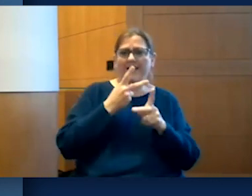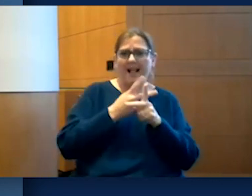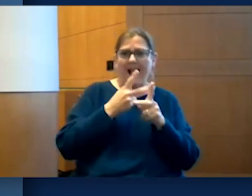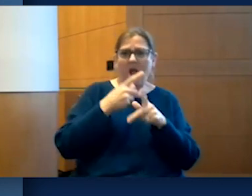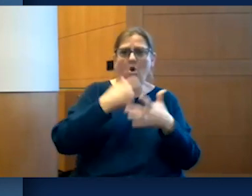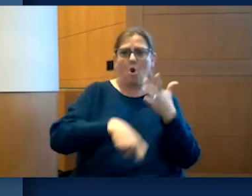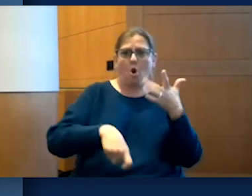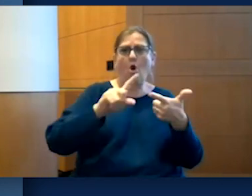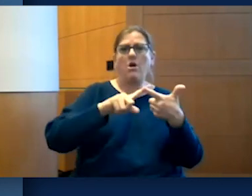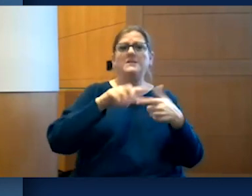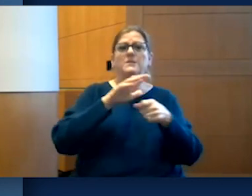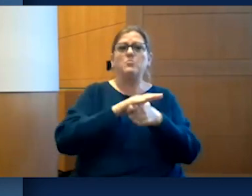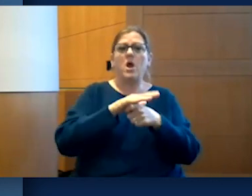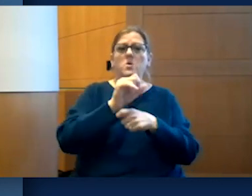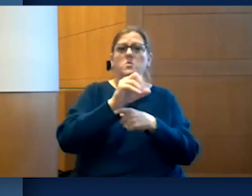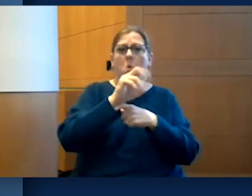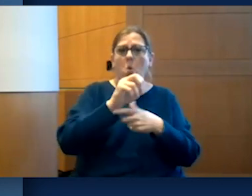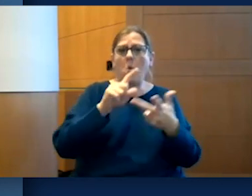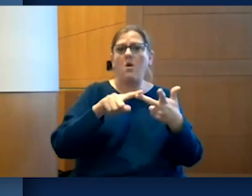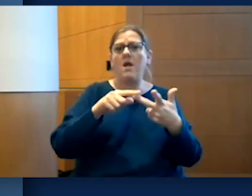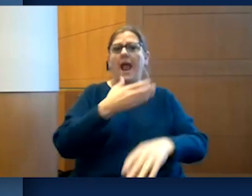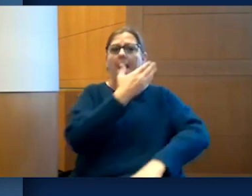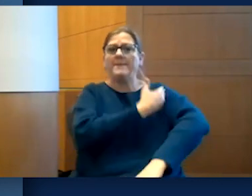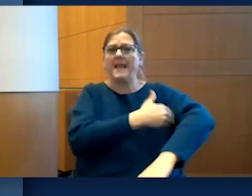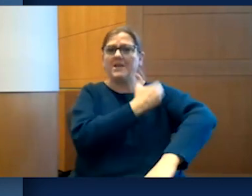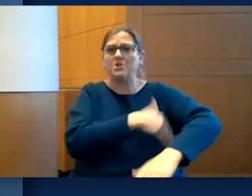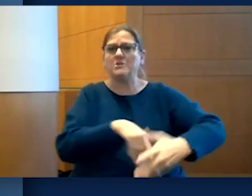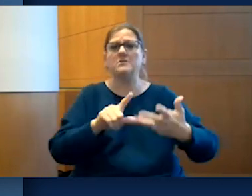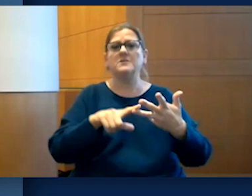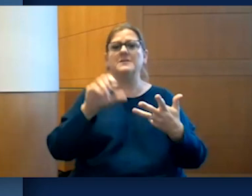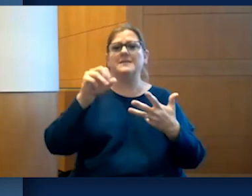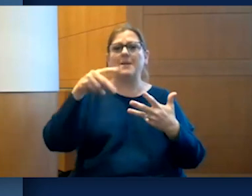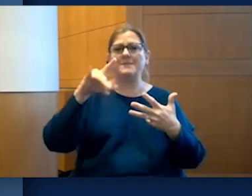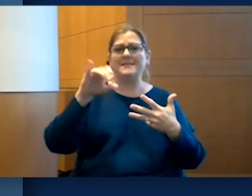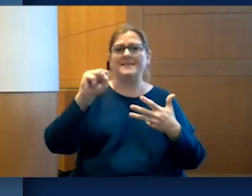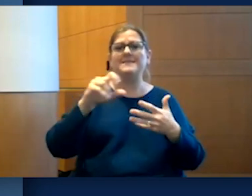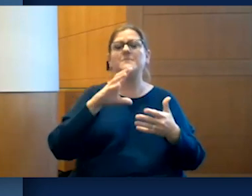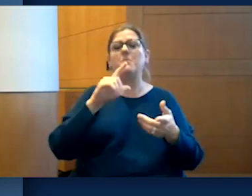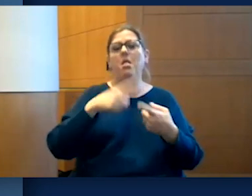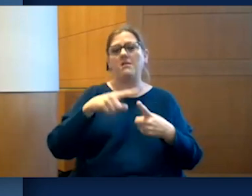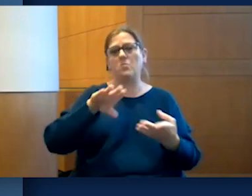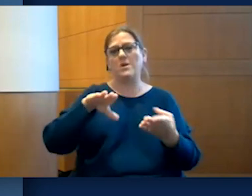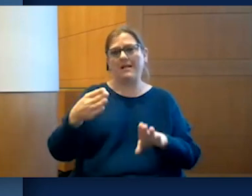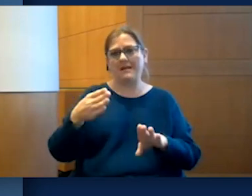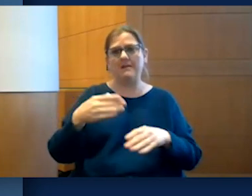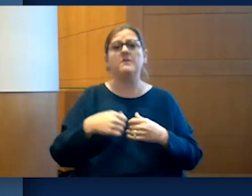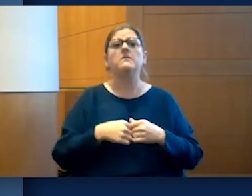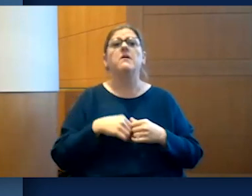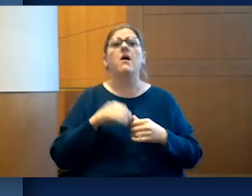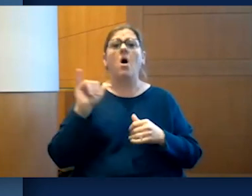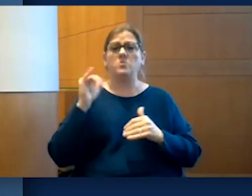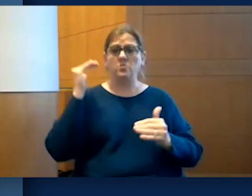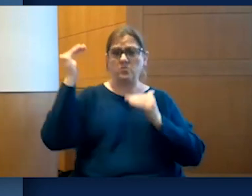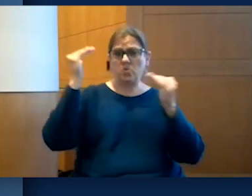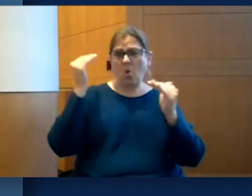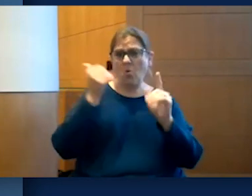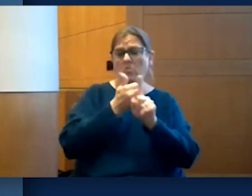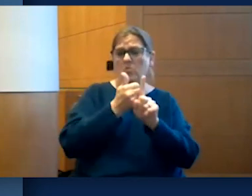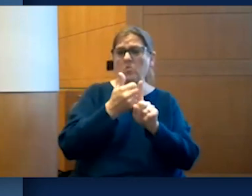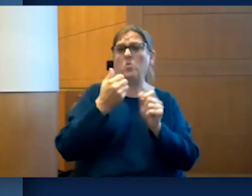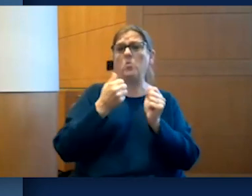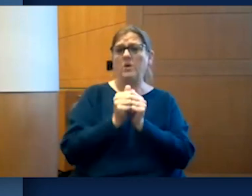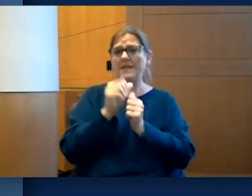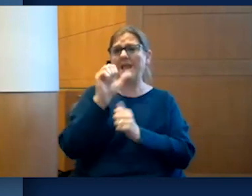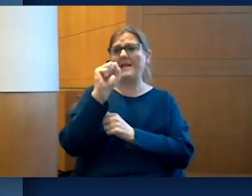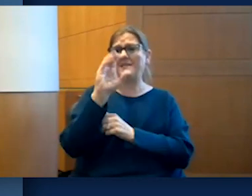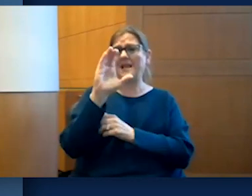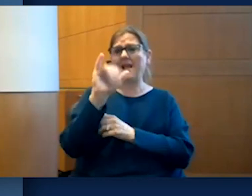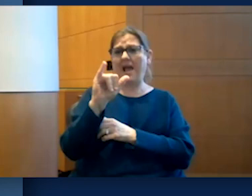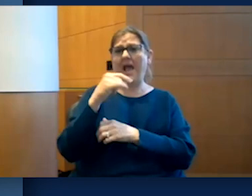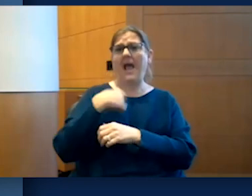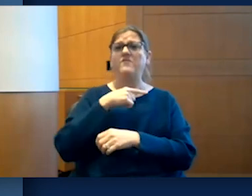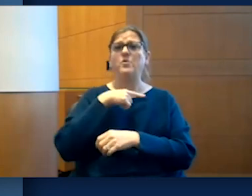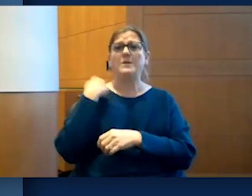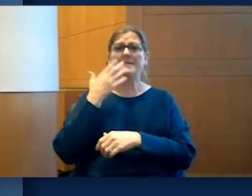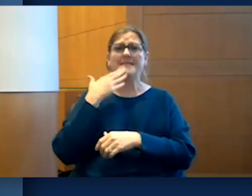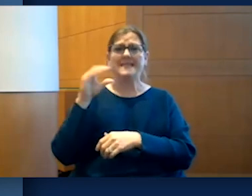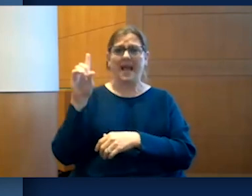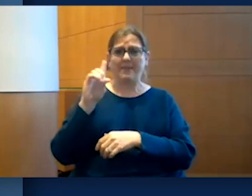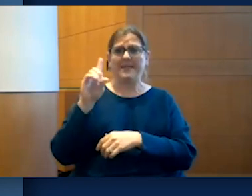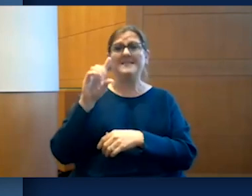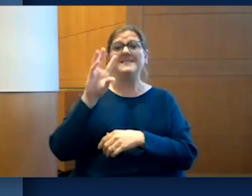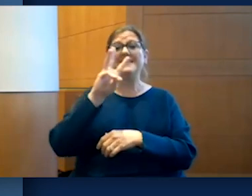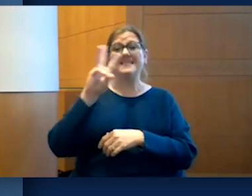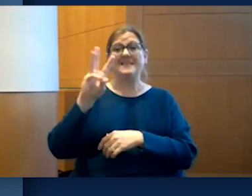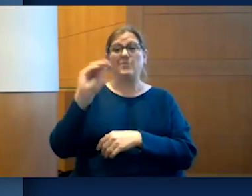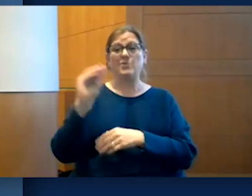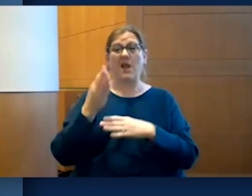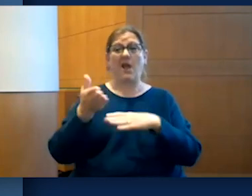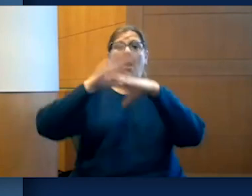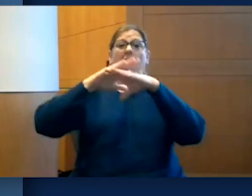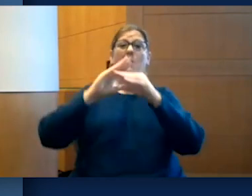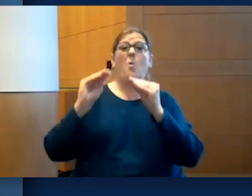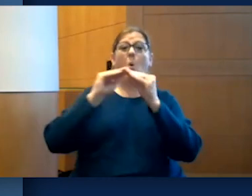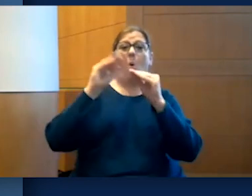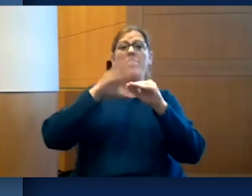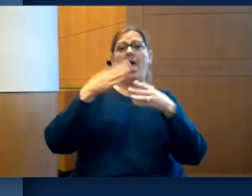Risk of diabetes is 66% higher than the general population.